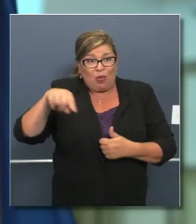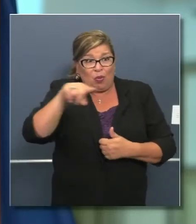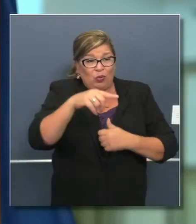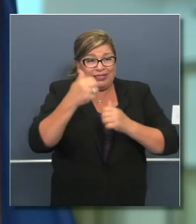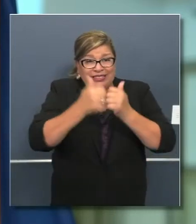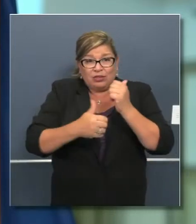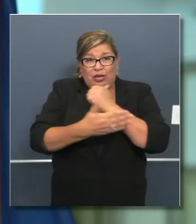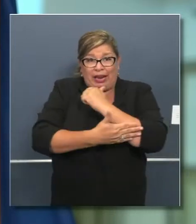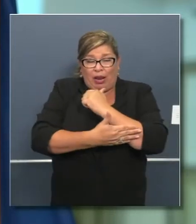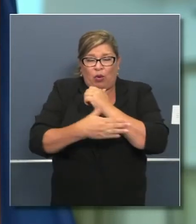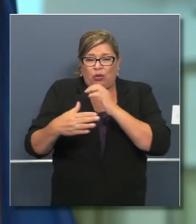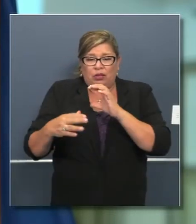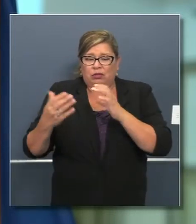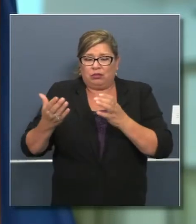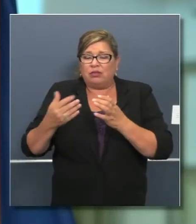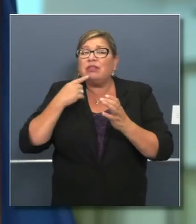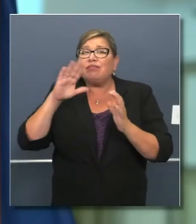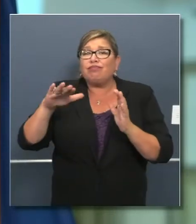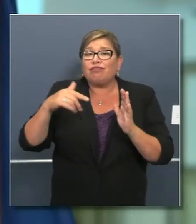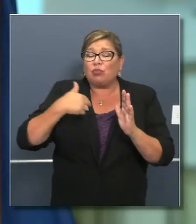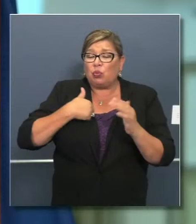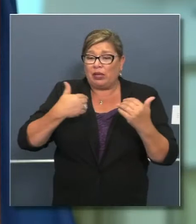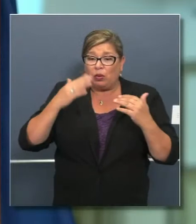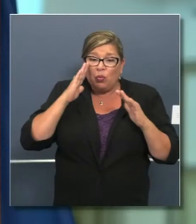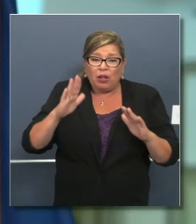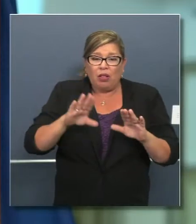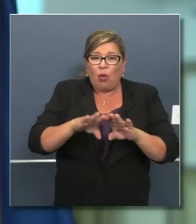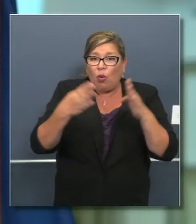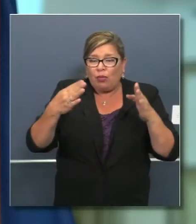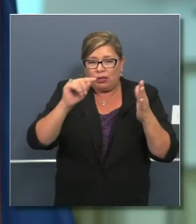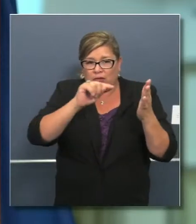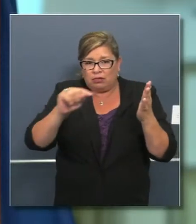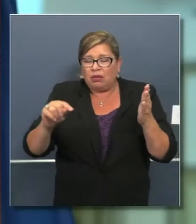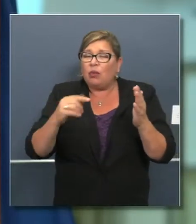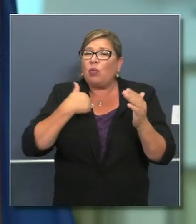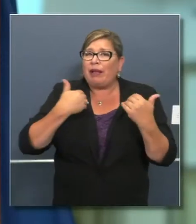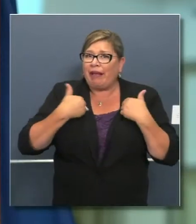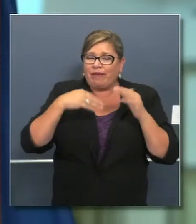that criteria we'll provide technical support technical assistance do what we can to be helpful